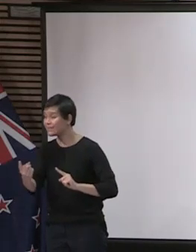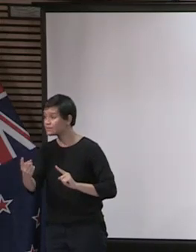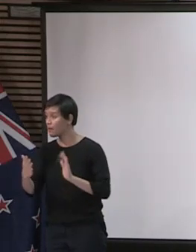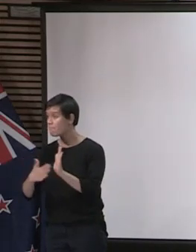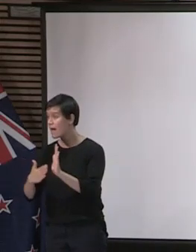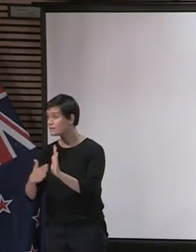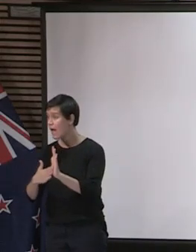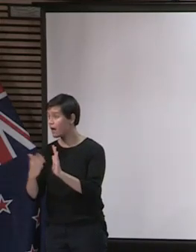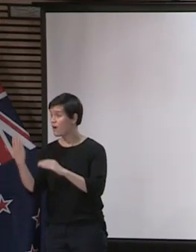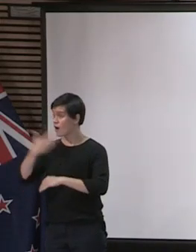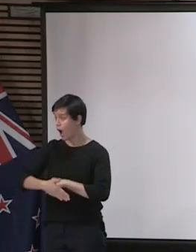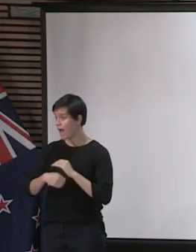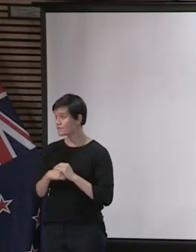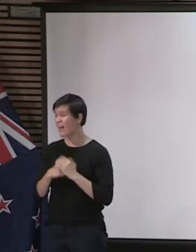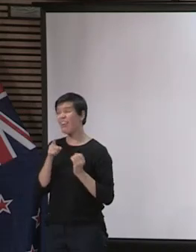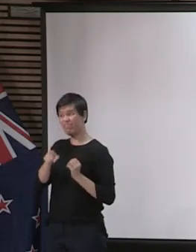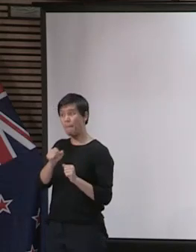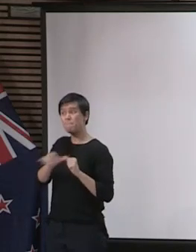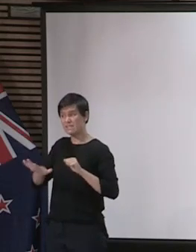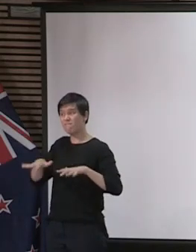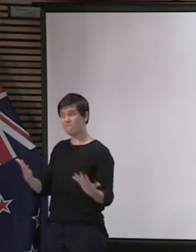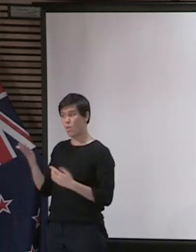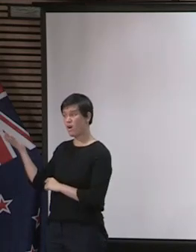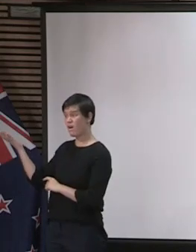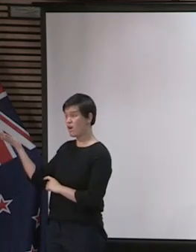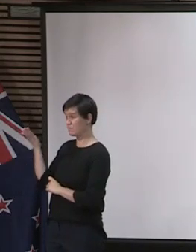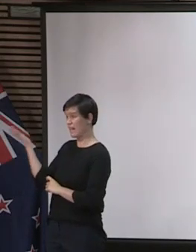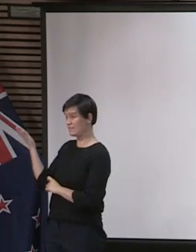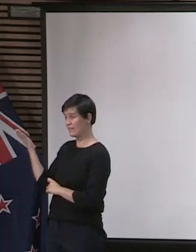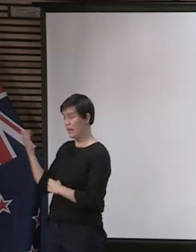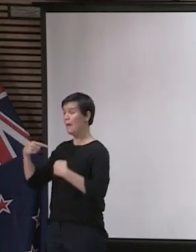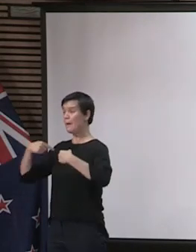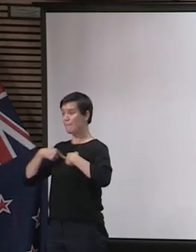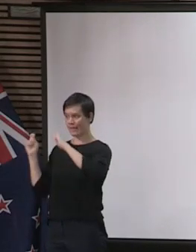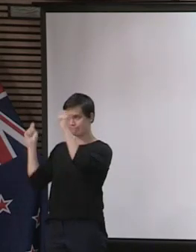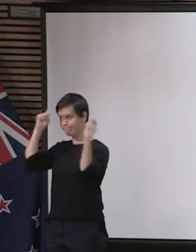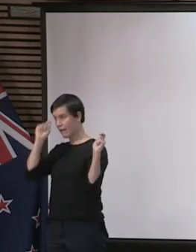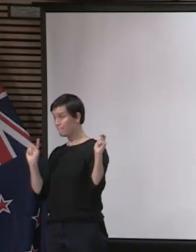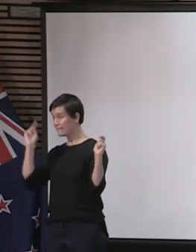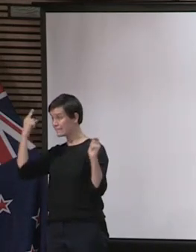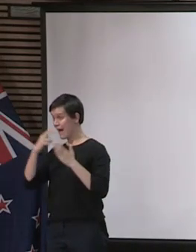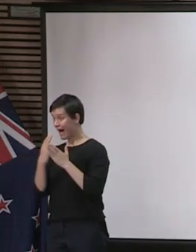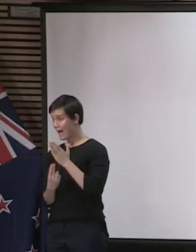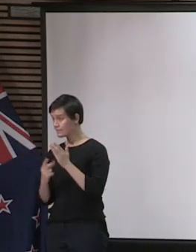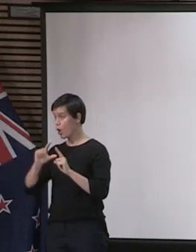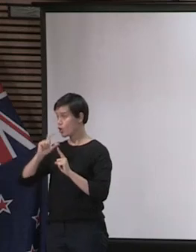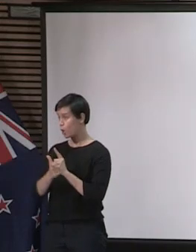that with can Move negotiate the right direction. That is what hospitality needs and I